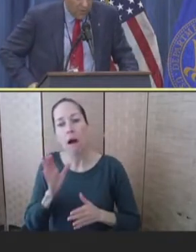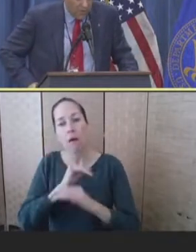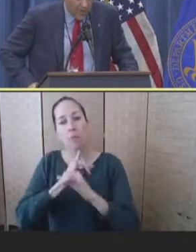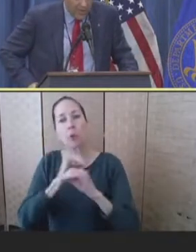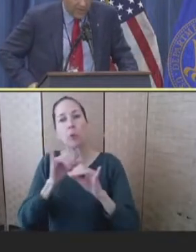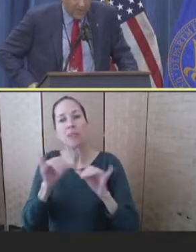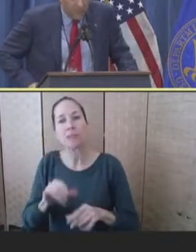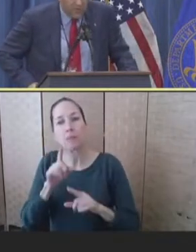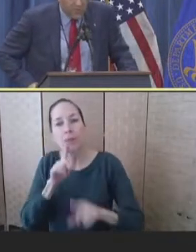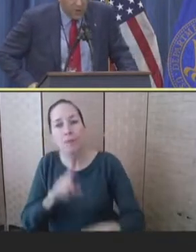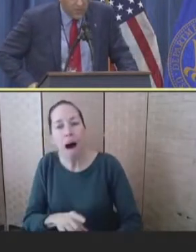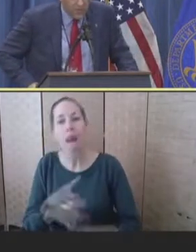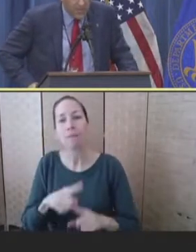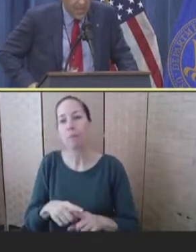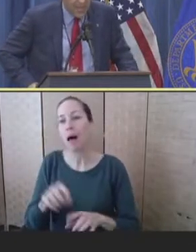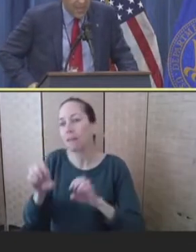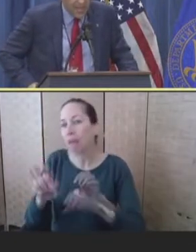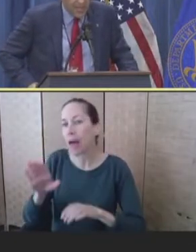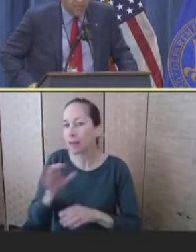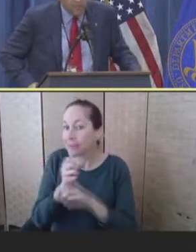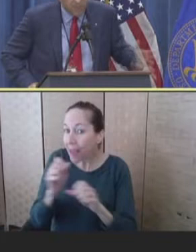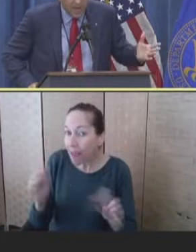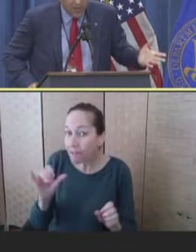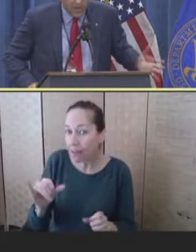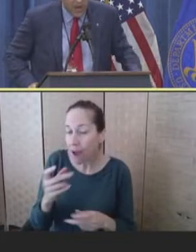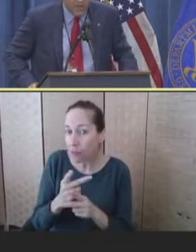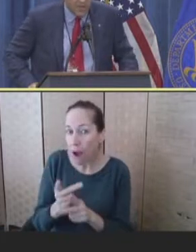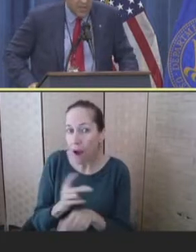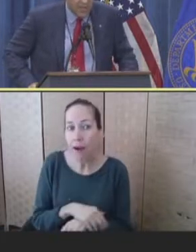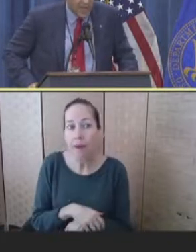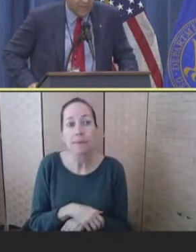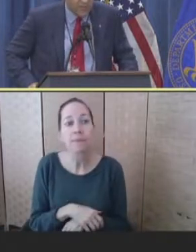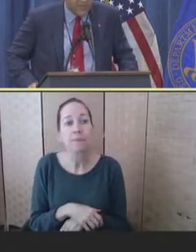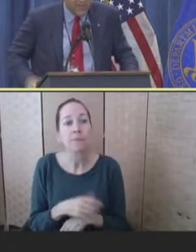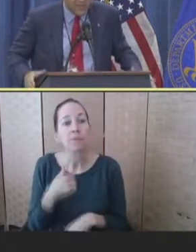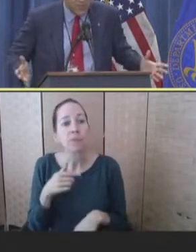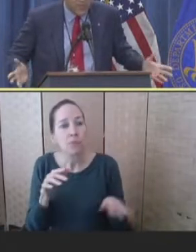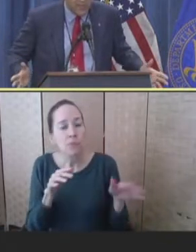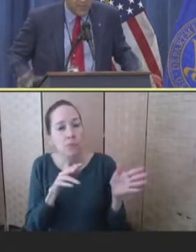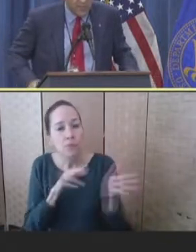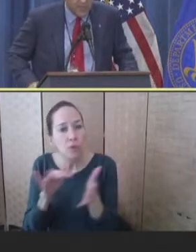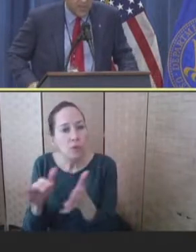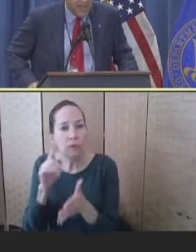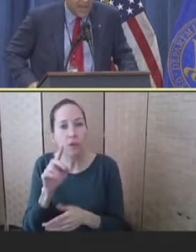We're following everyone for 210 days, diary cards to collect adverse events, as well as visits.